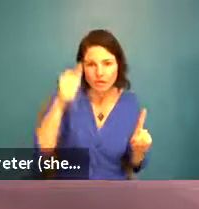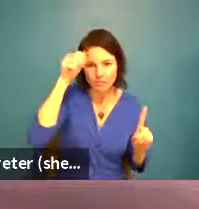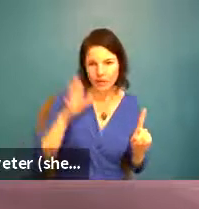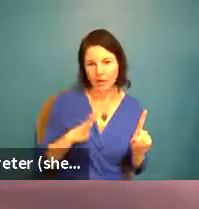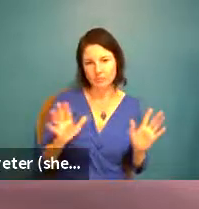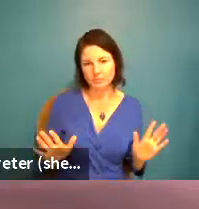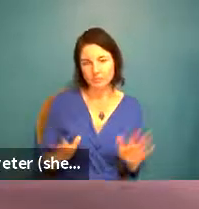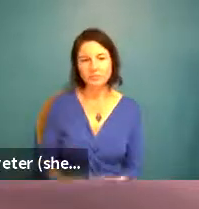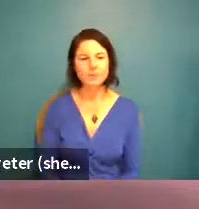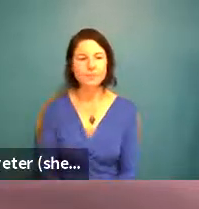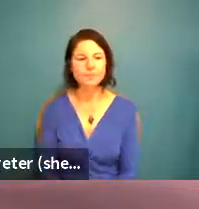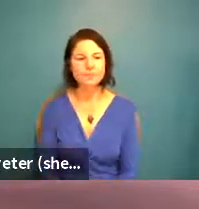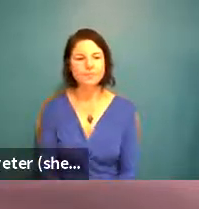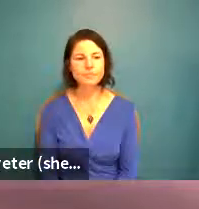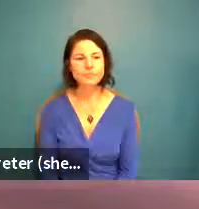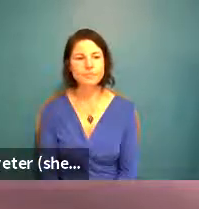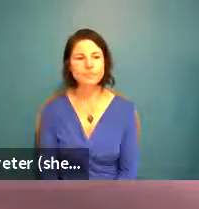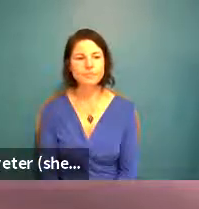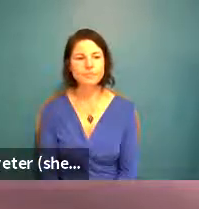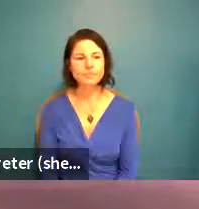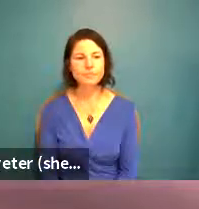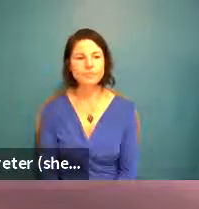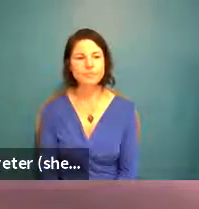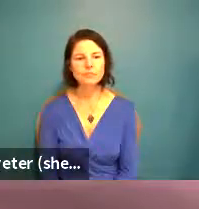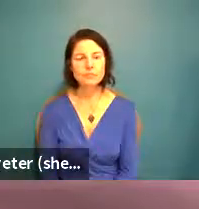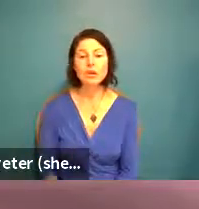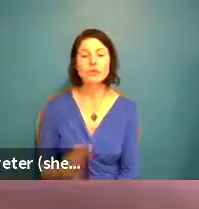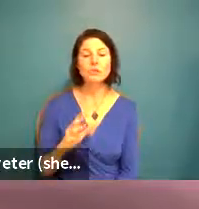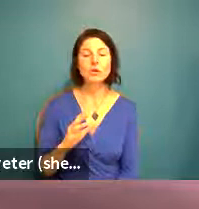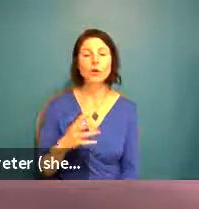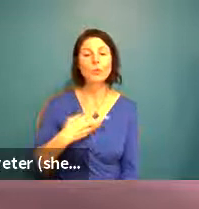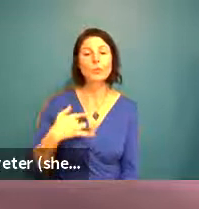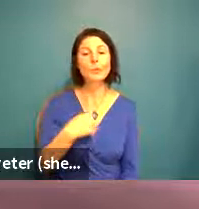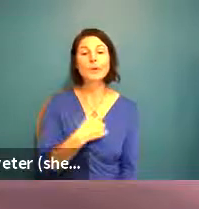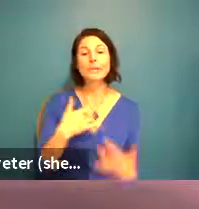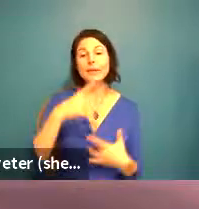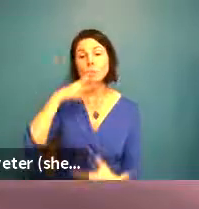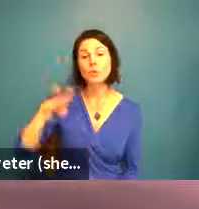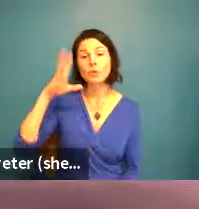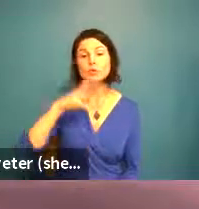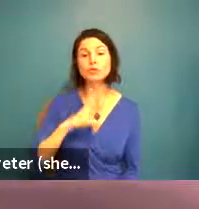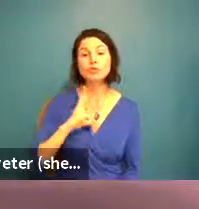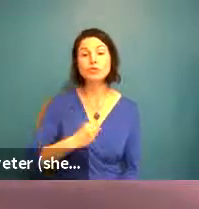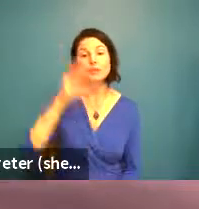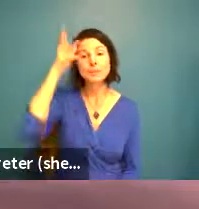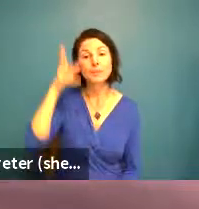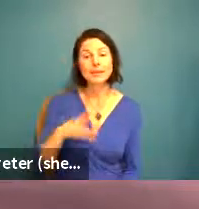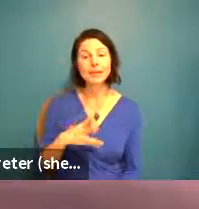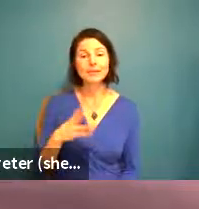whole, you know, lack of attention to transgender men is because here in America, we don't care as much about women wearing